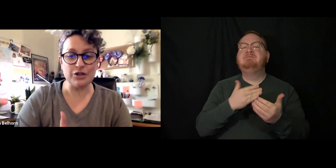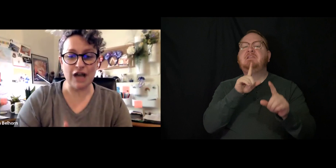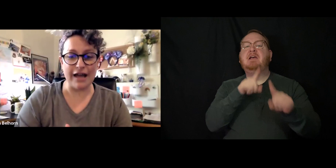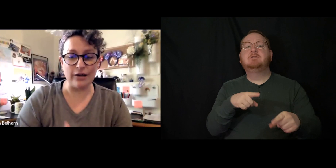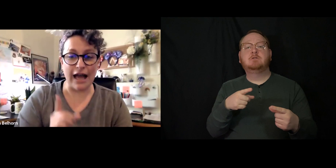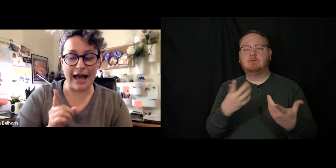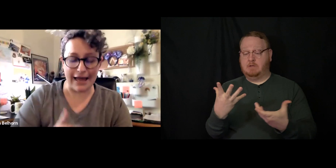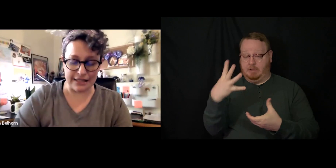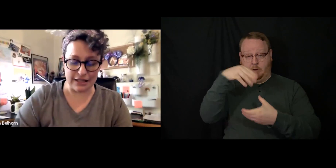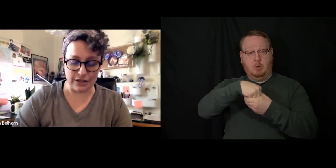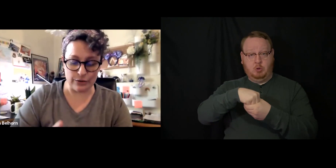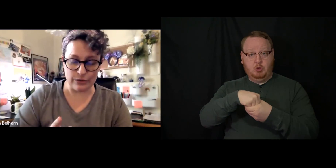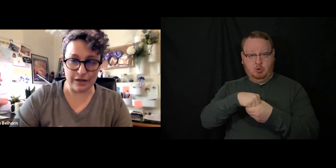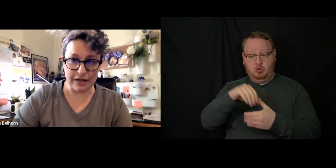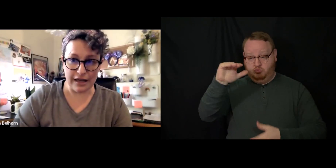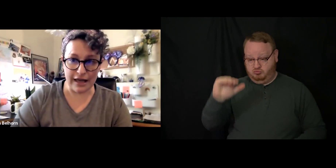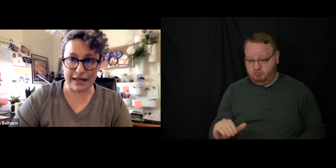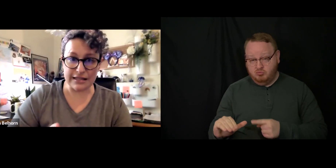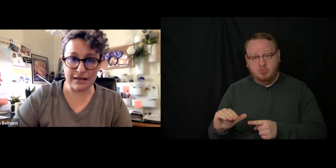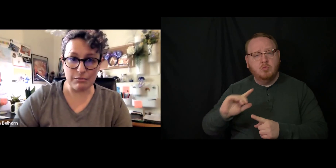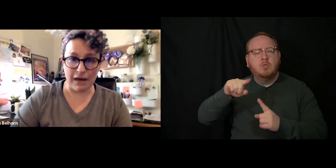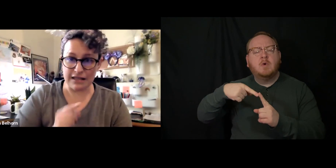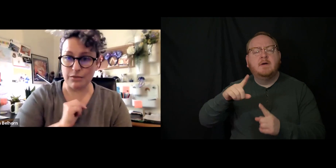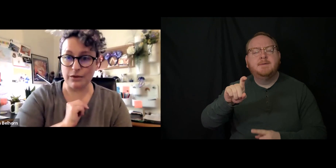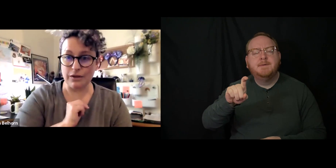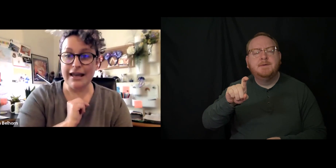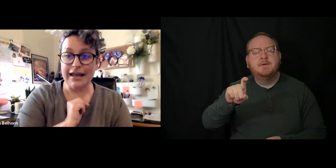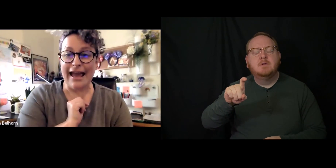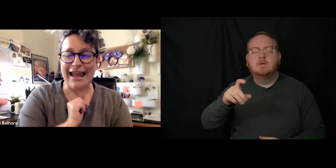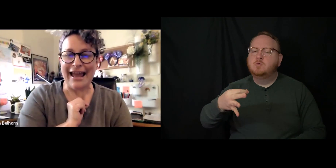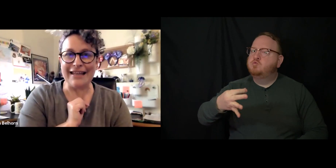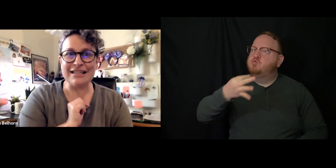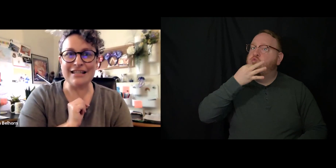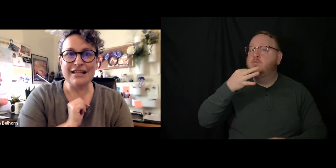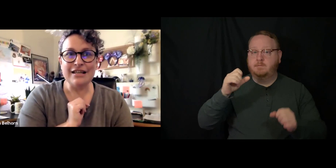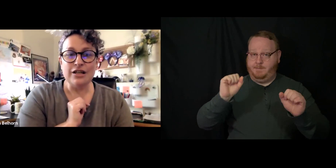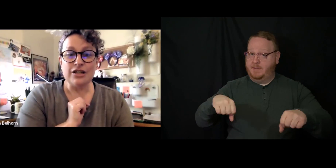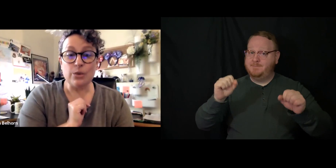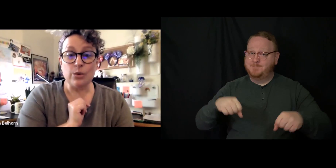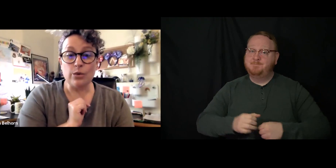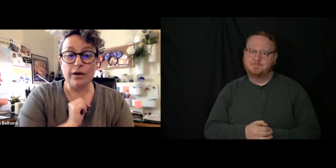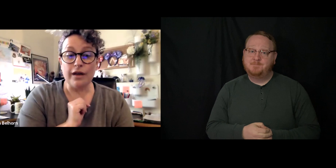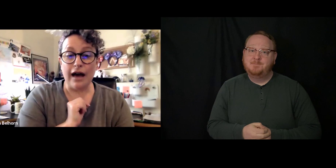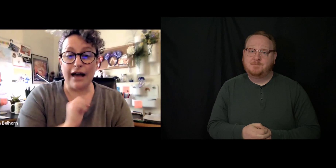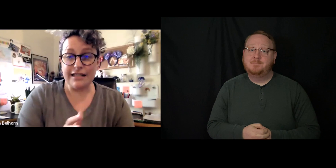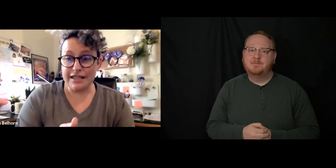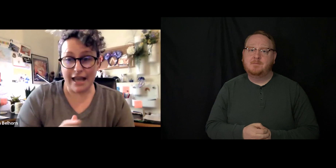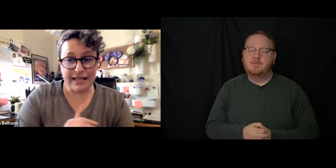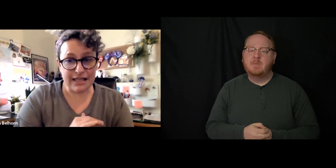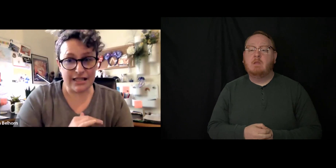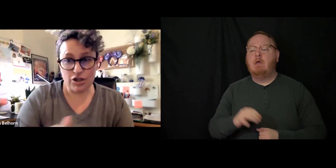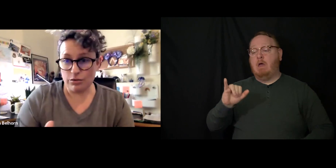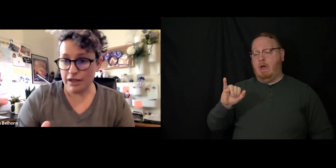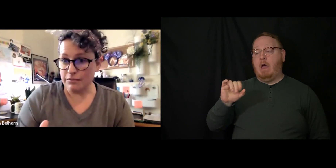your child as soon as possible. And, so IDEA says children can